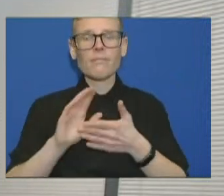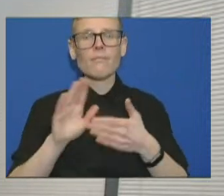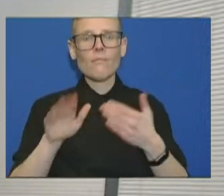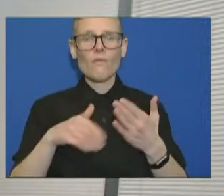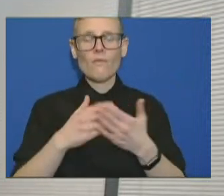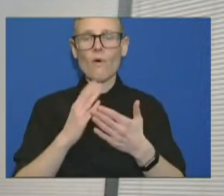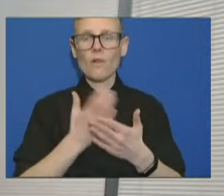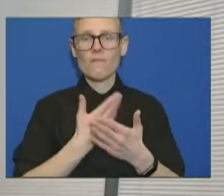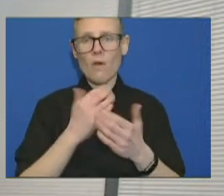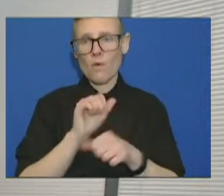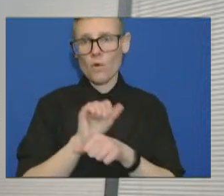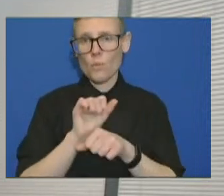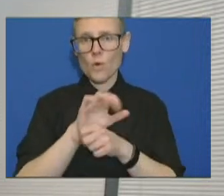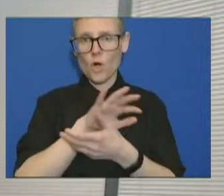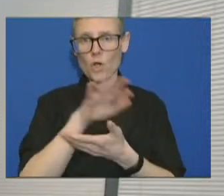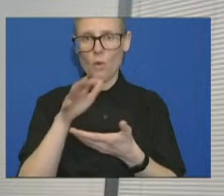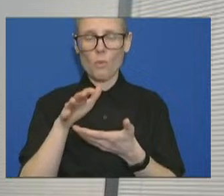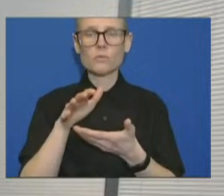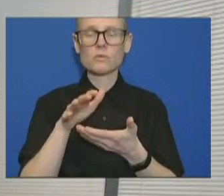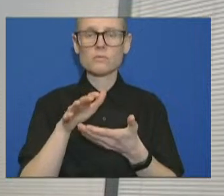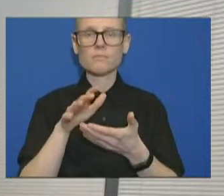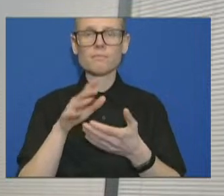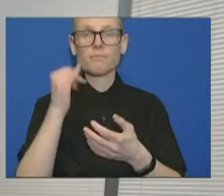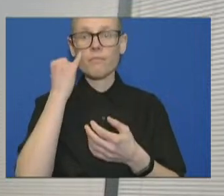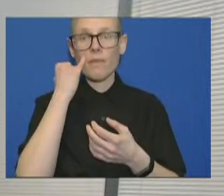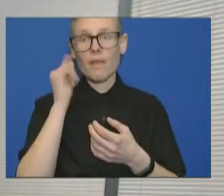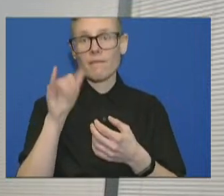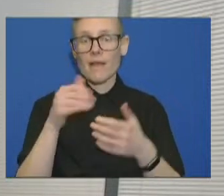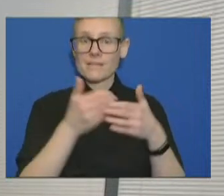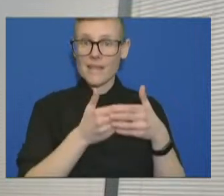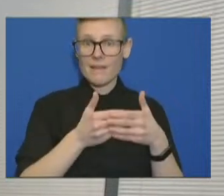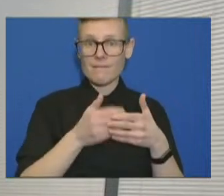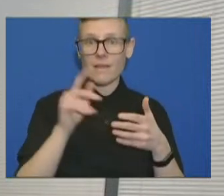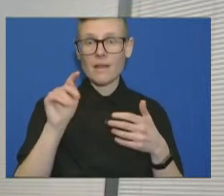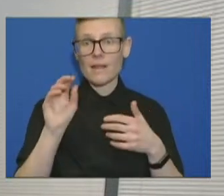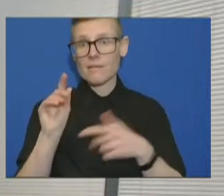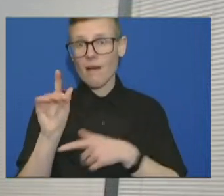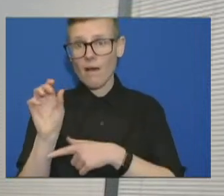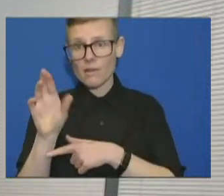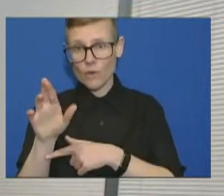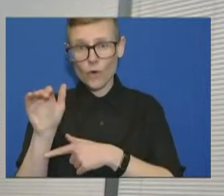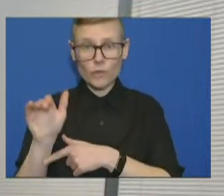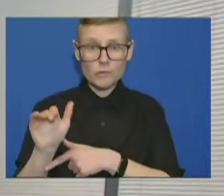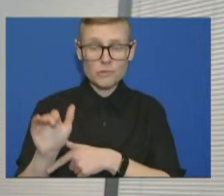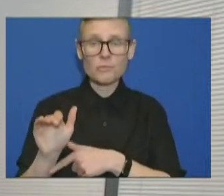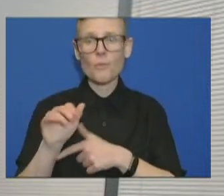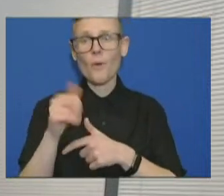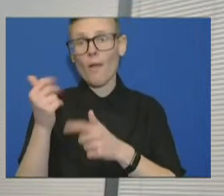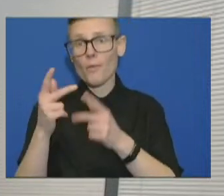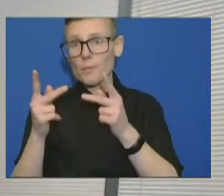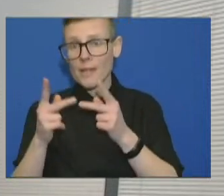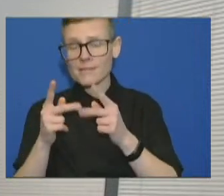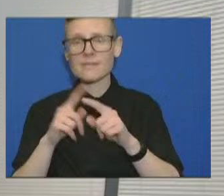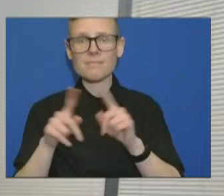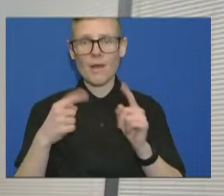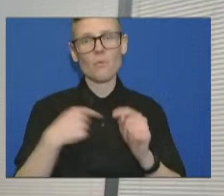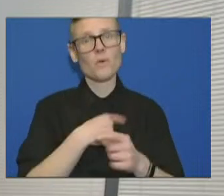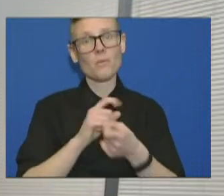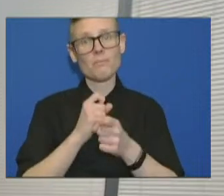that there's an equitable distribution of some of our